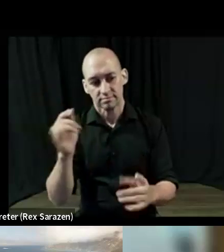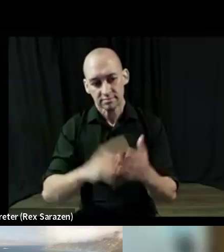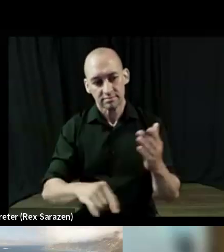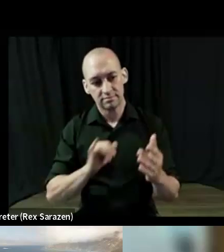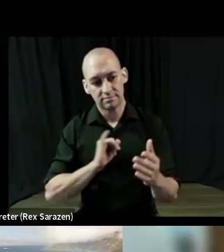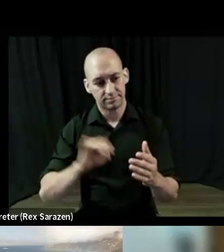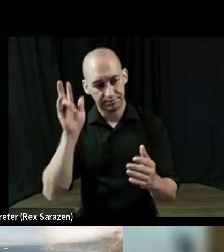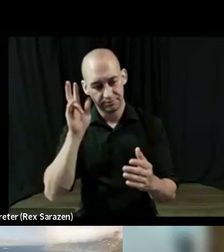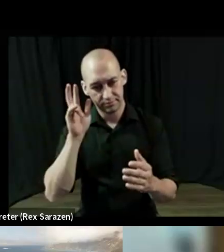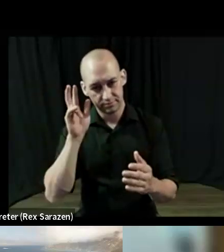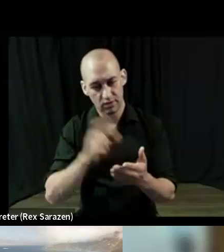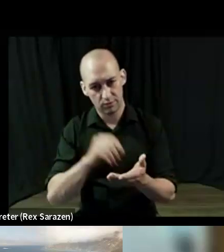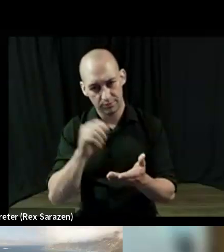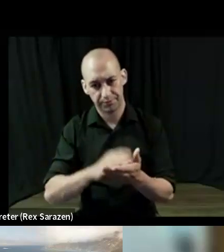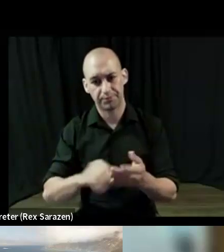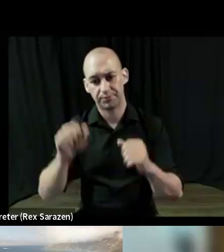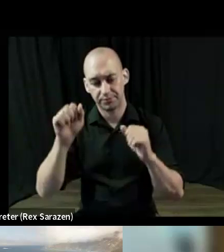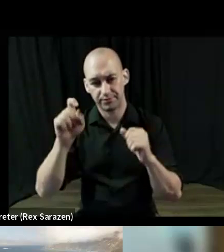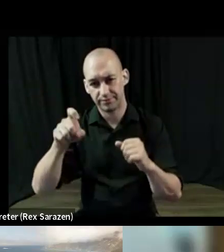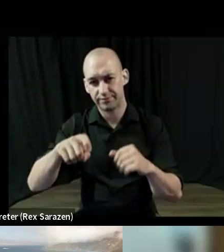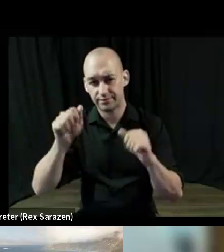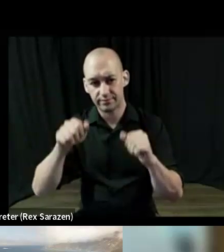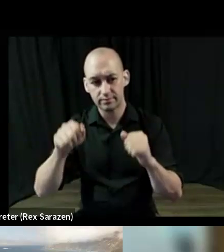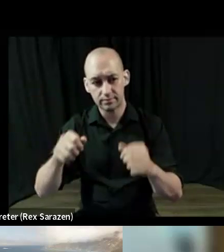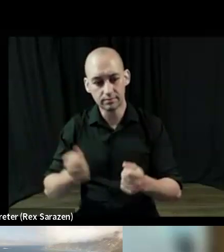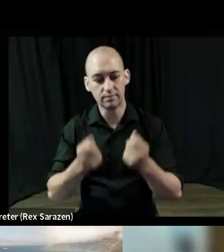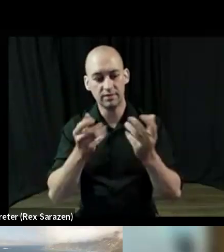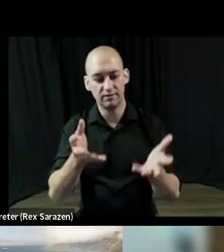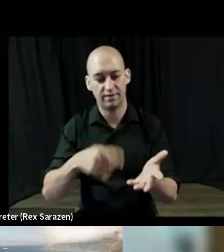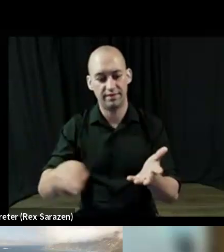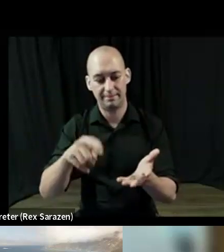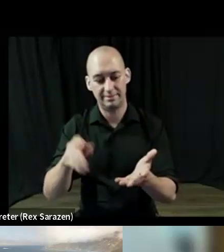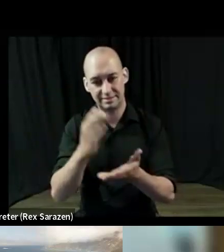that we need to be able to provide them something so that they can engage now,